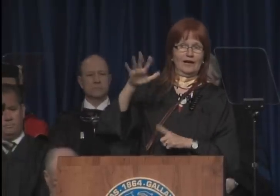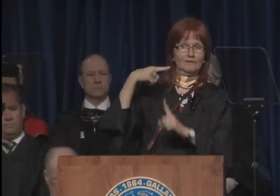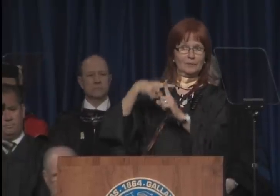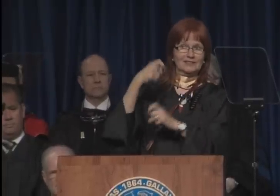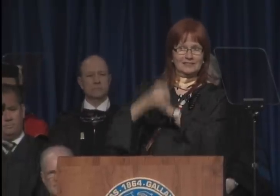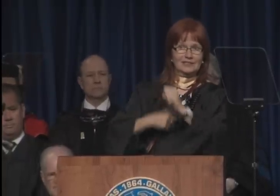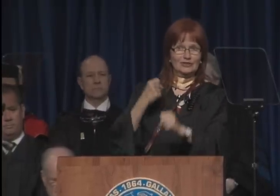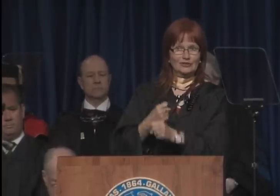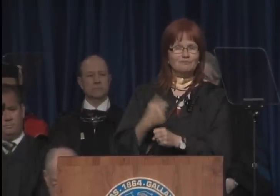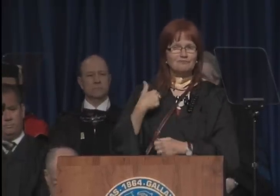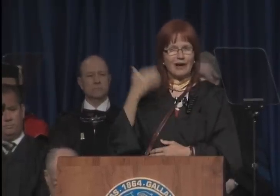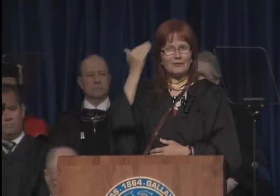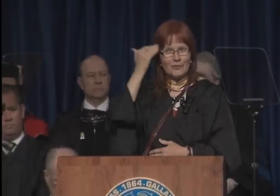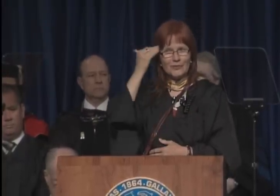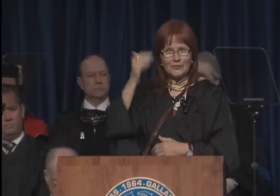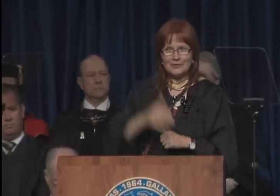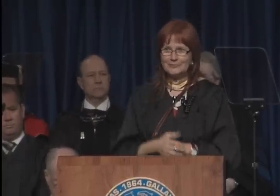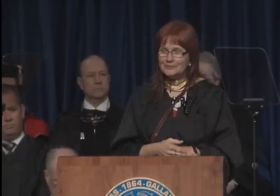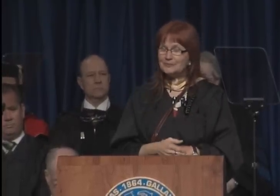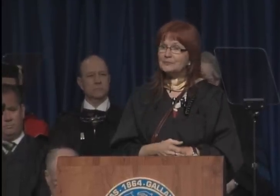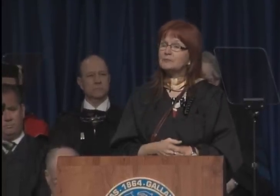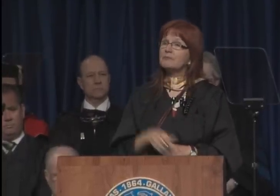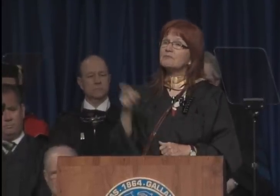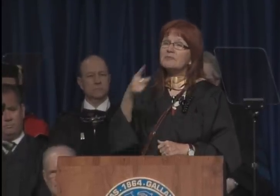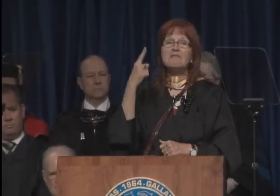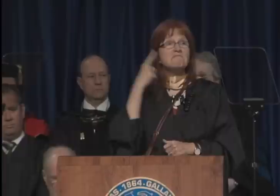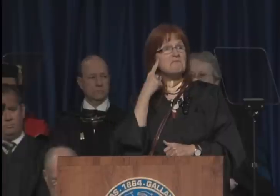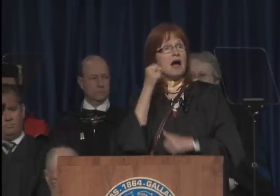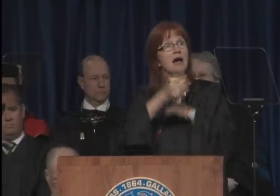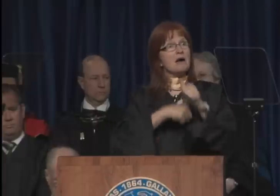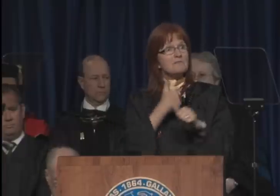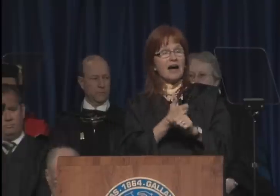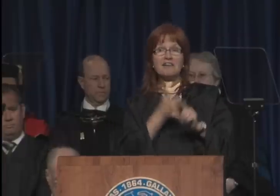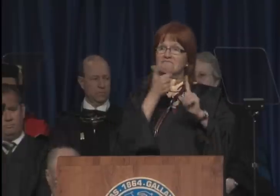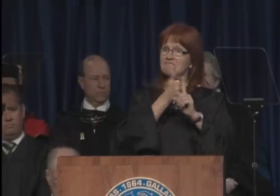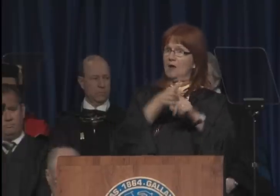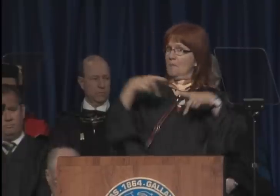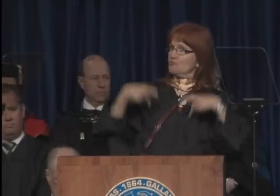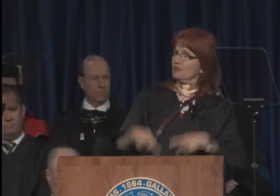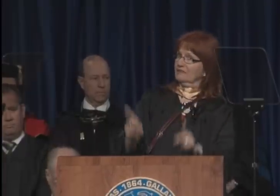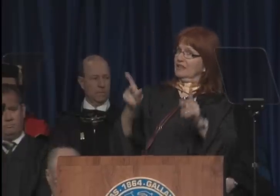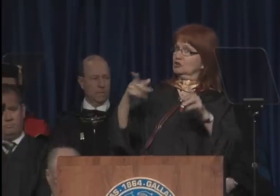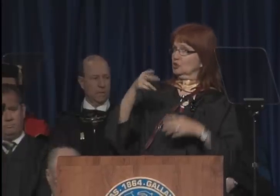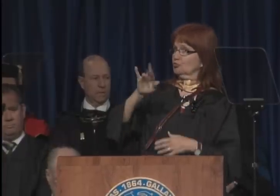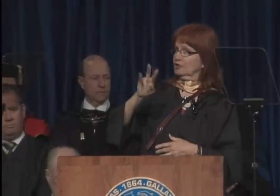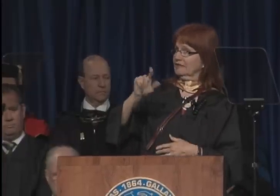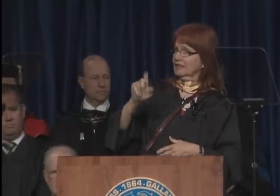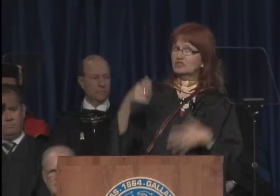I know. Because I've been an alumna for 35 plus years.